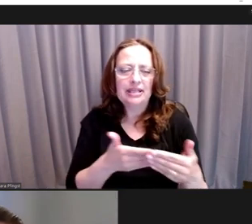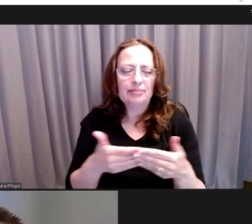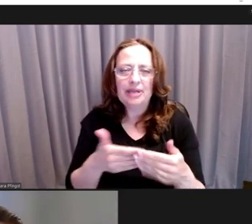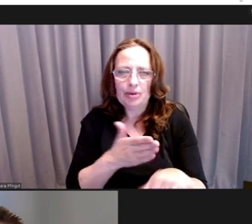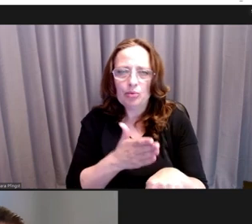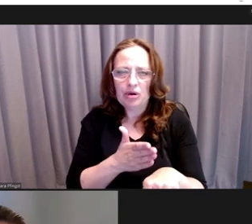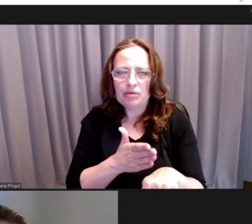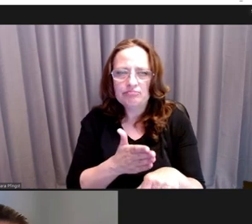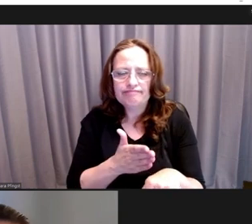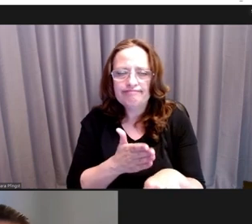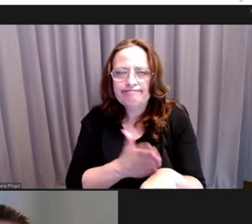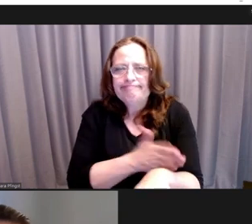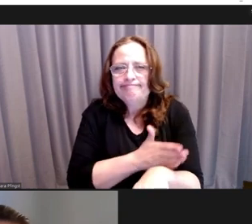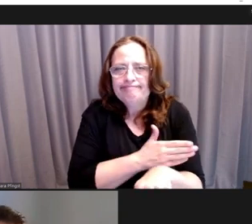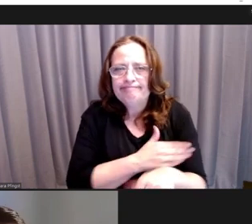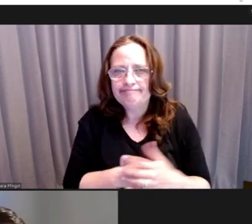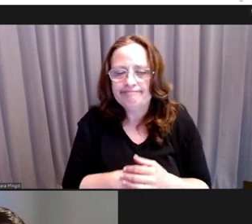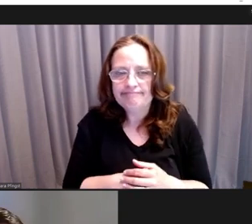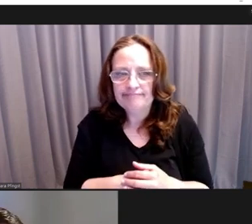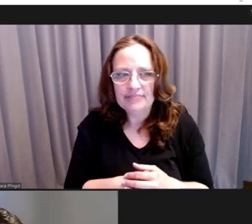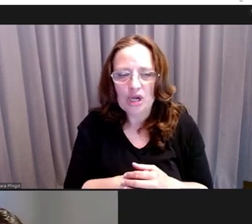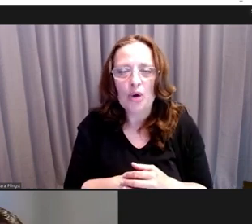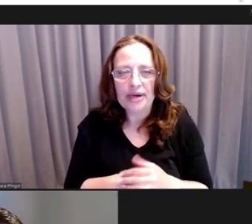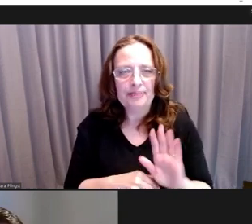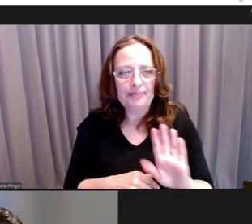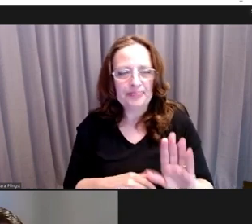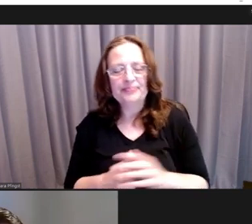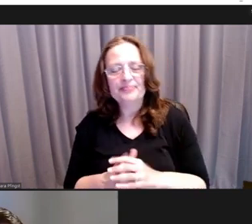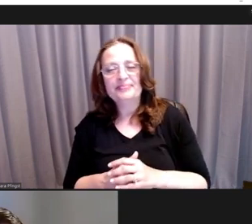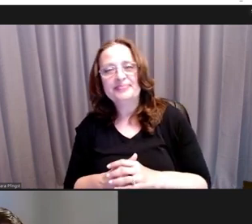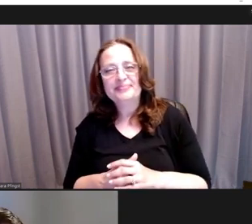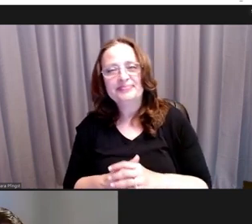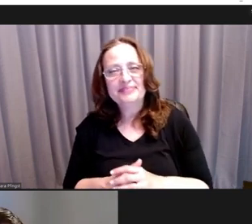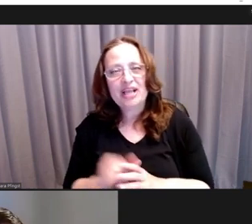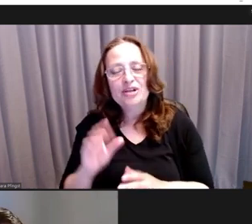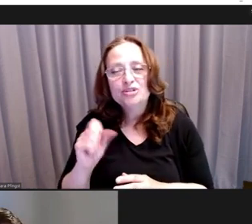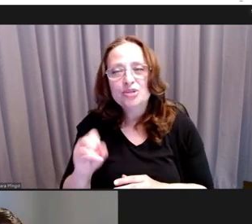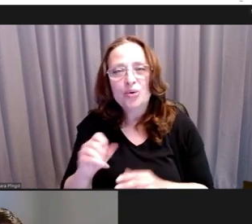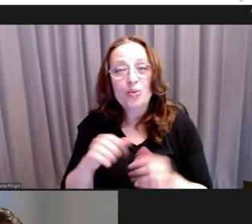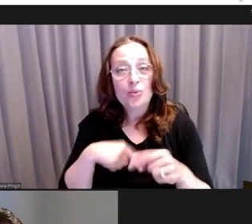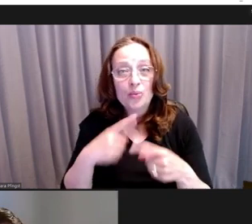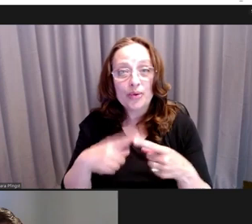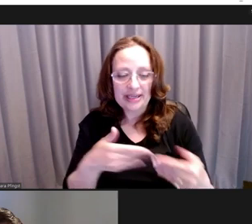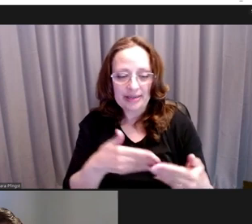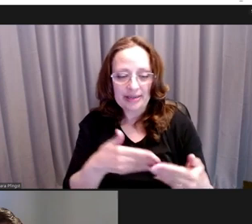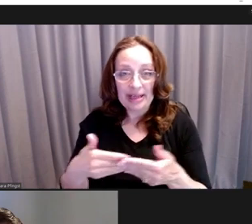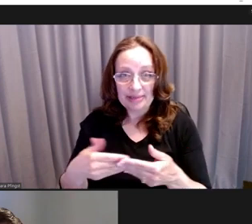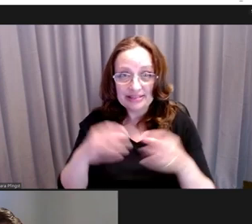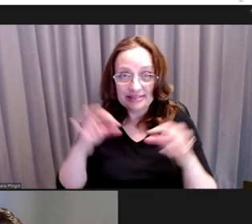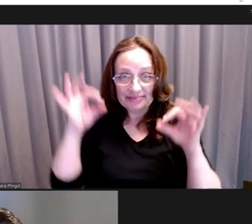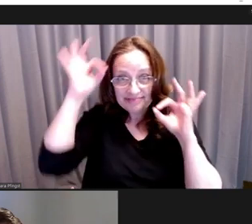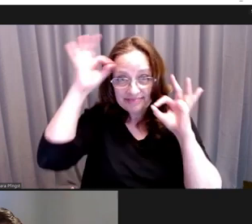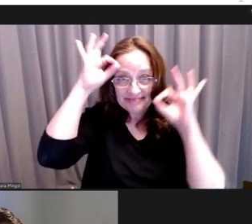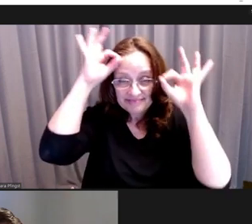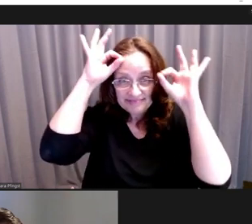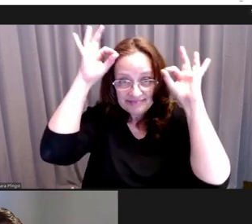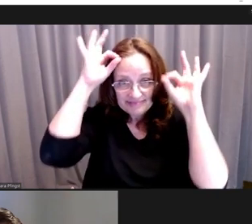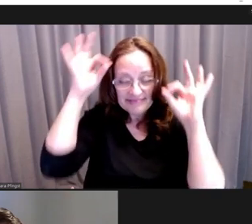false positives from newborn hearing screening. And that's by design. The goal of the screening programs is not to miss a child with hearing loss.